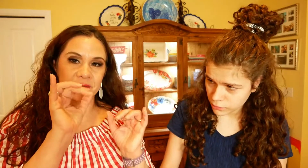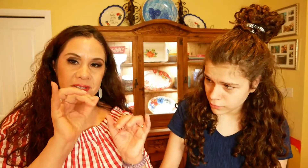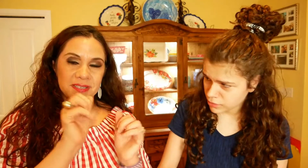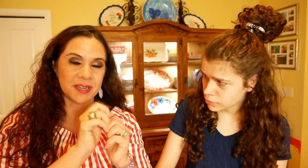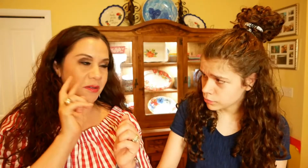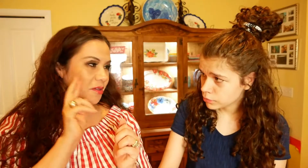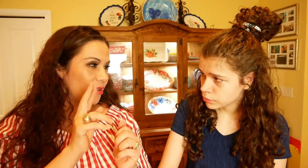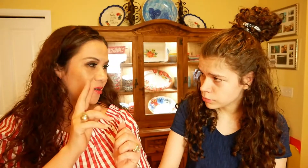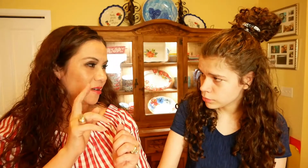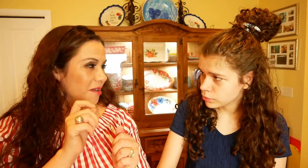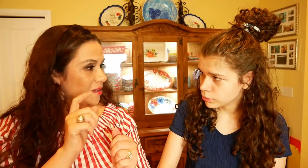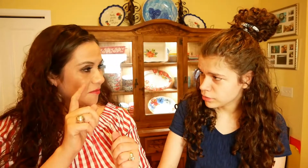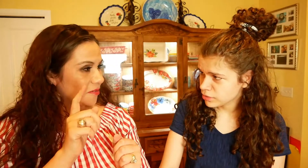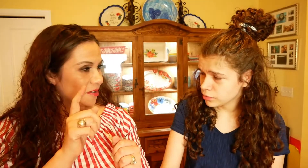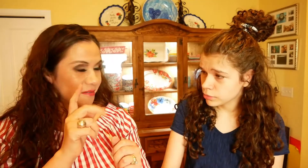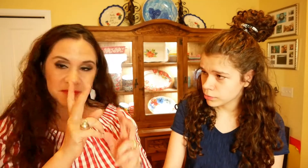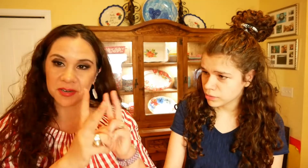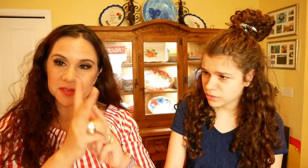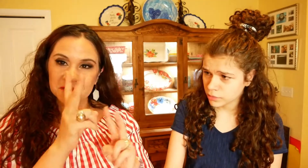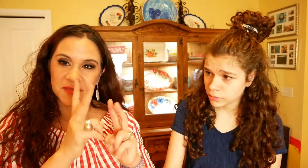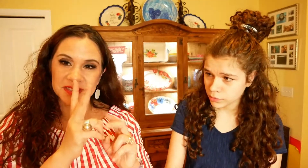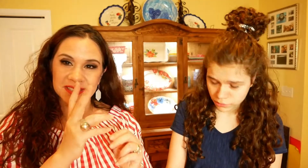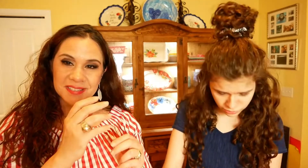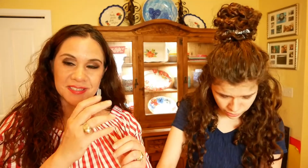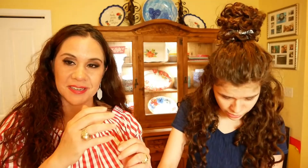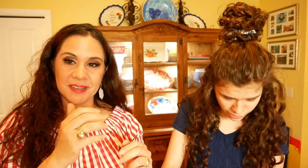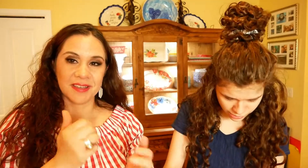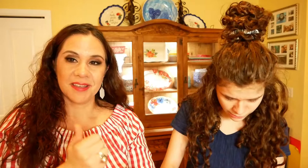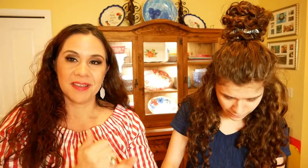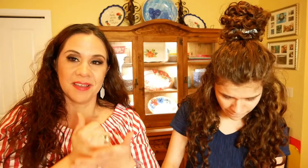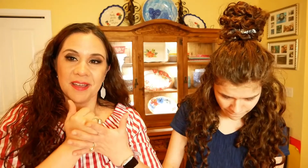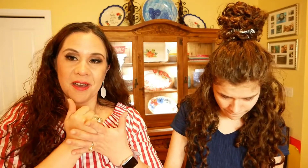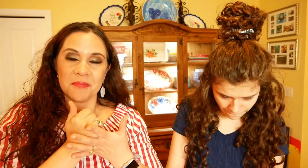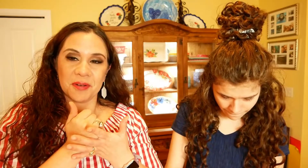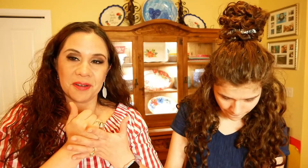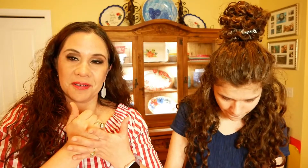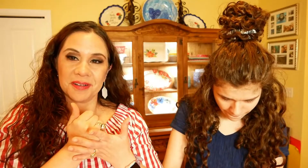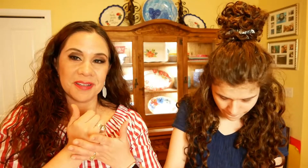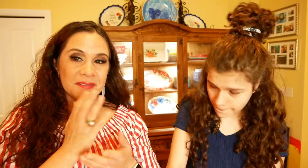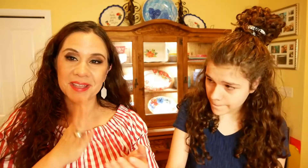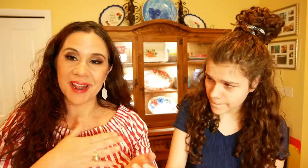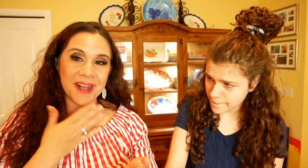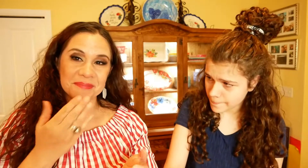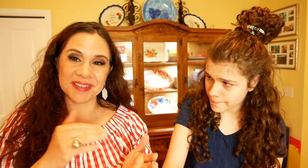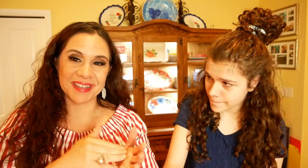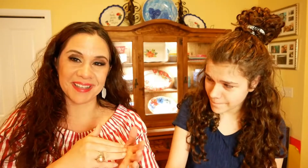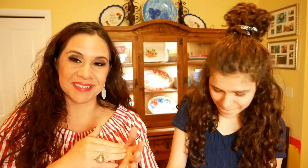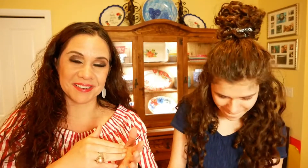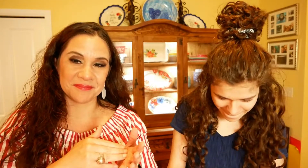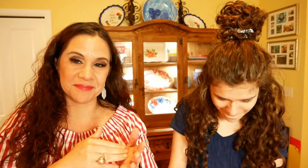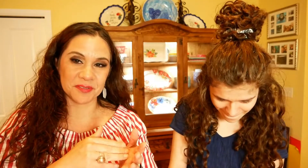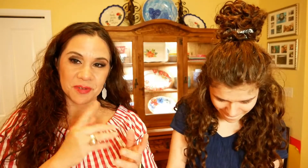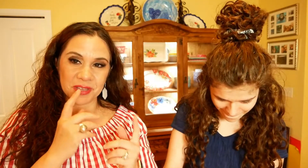to stay with her for you know some visits to help her you know get happy again and really